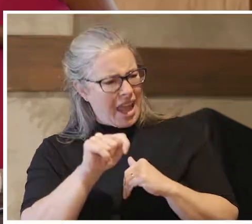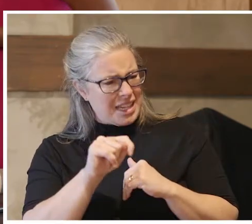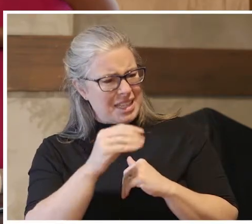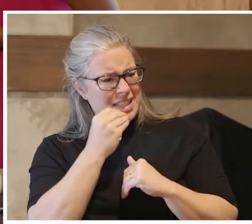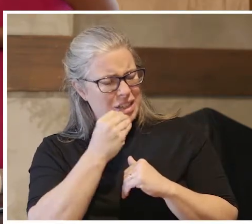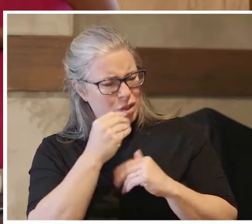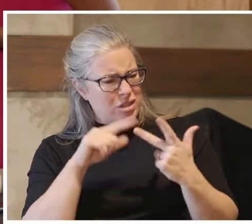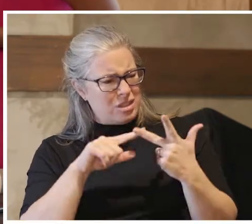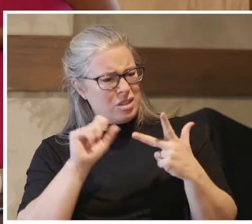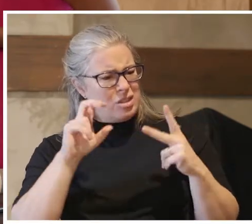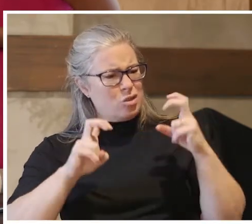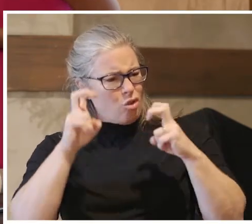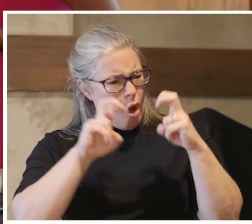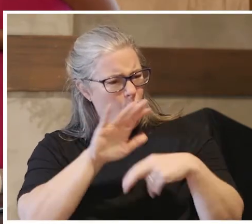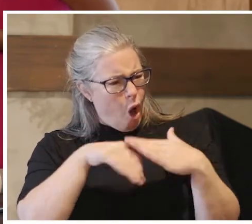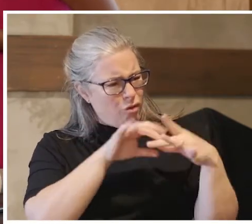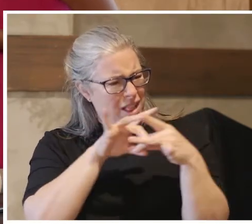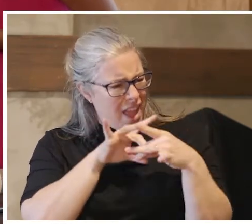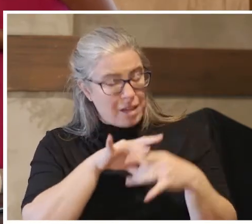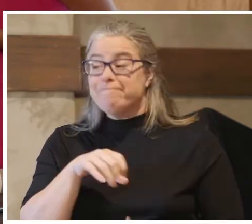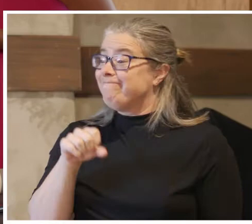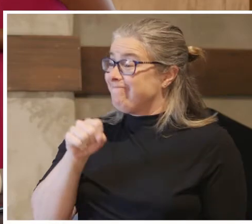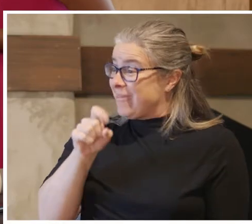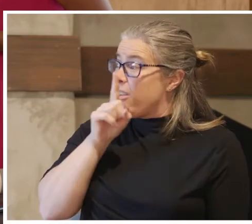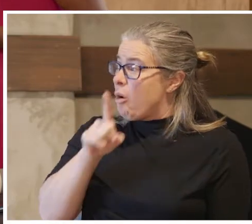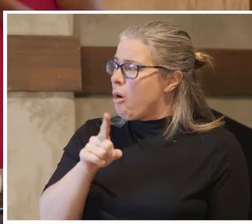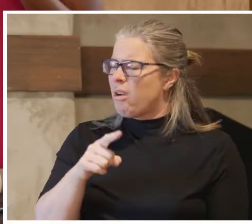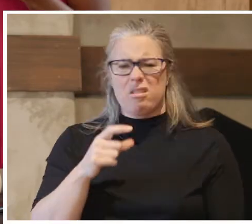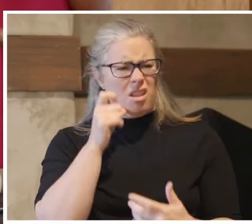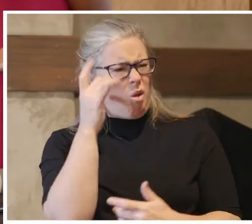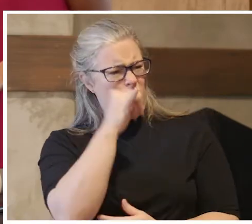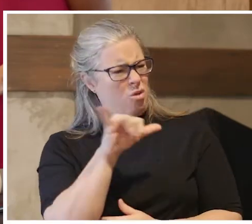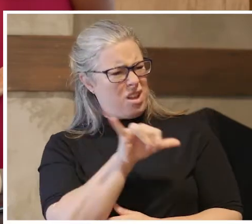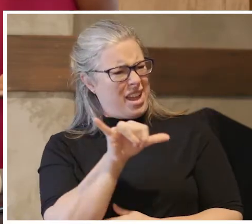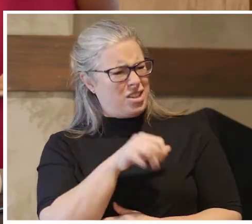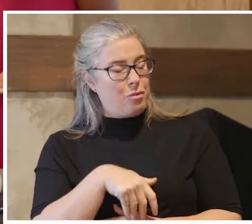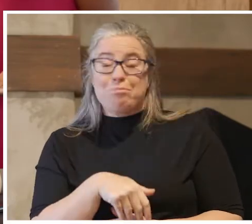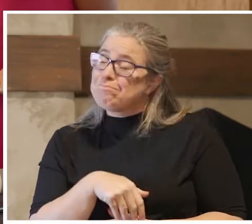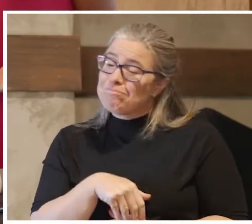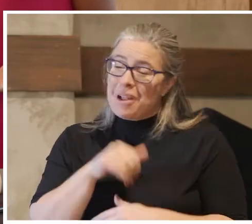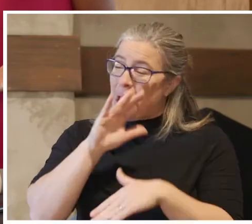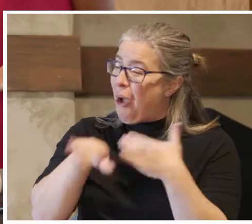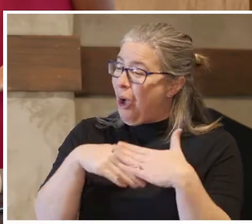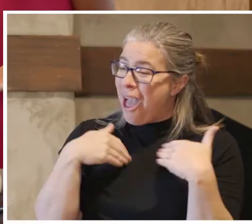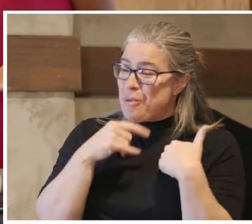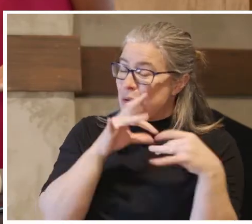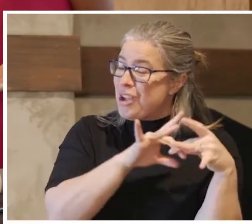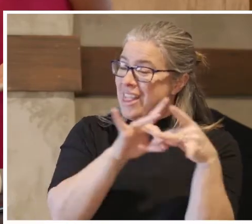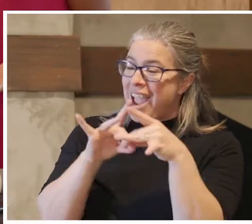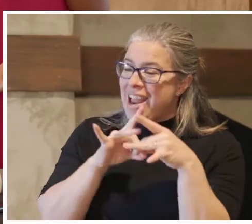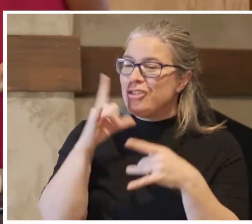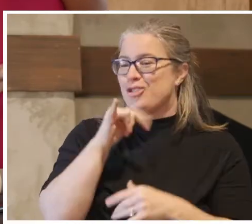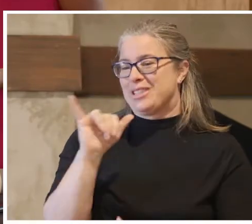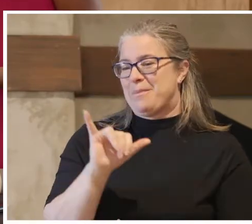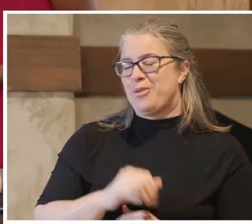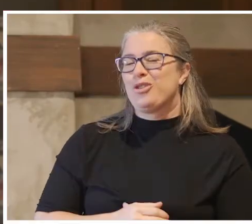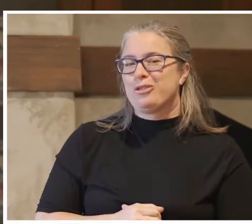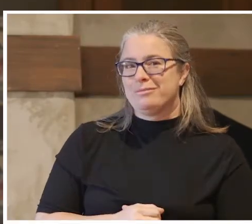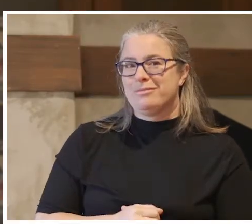They are. - Whoa. Yeah. - Well, they don't even look like each other! Not all animals that are related look similar.